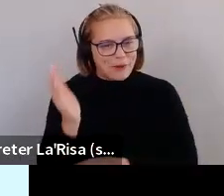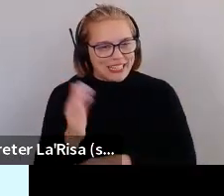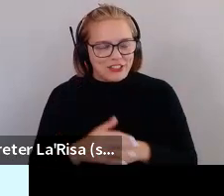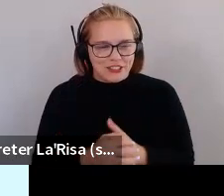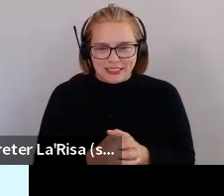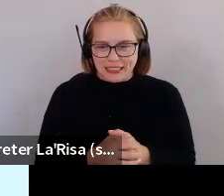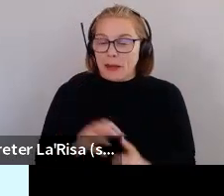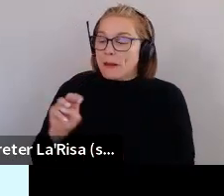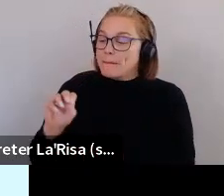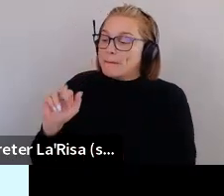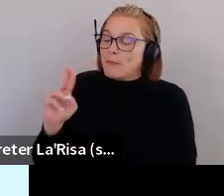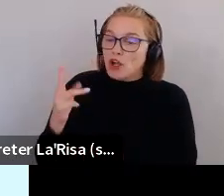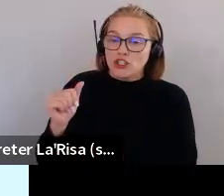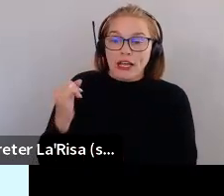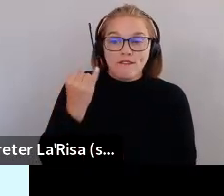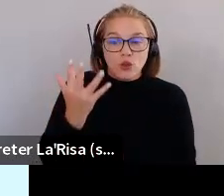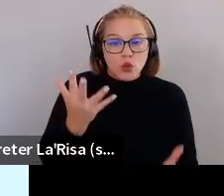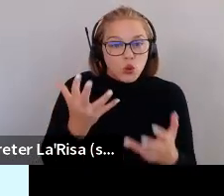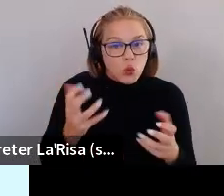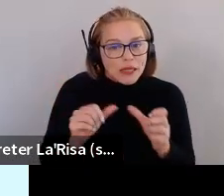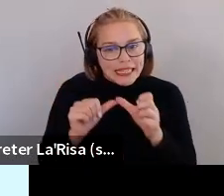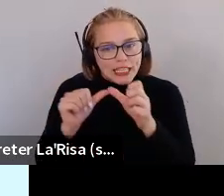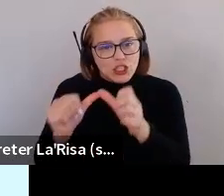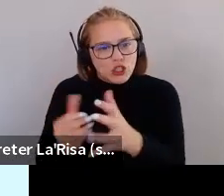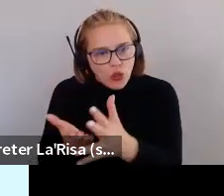I will stop interrupting and we will get back to the